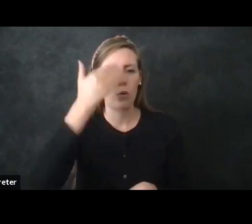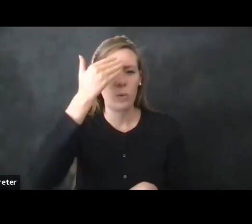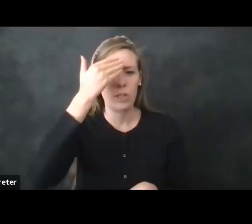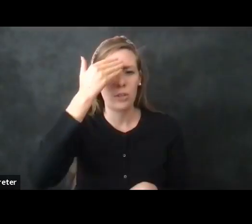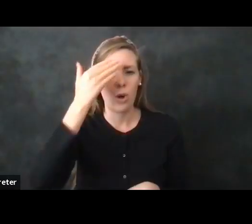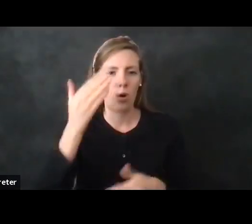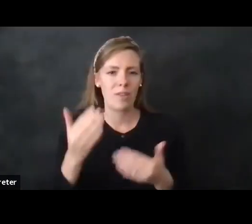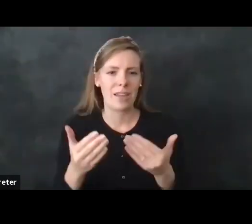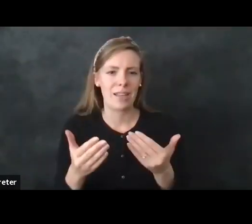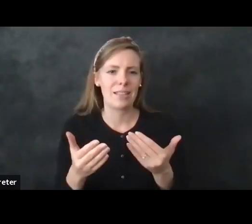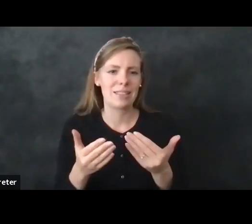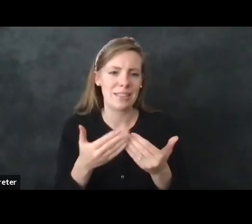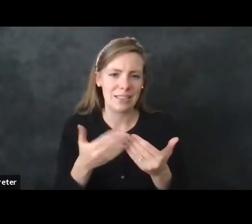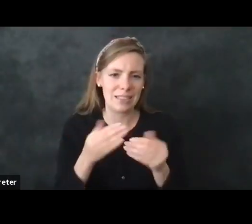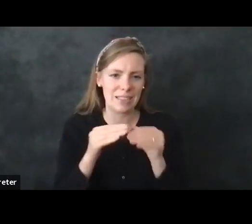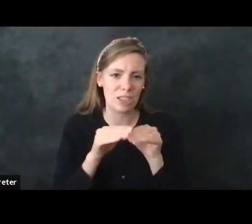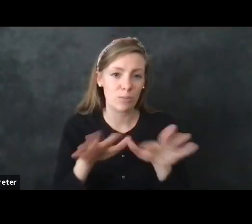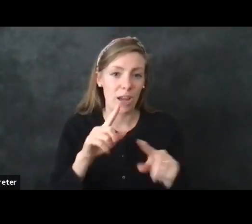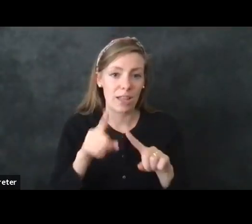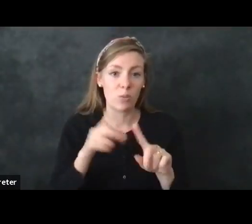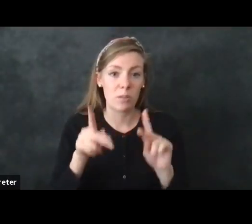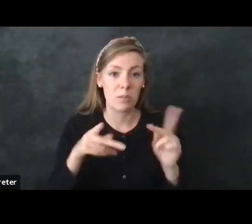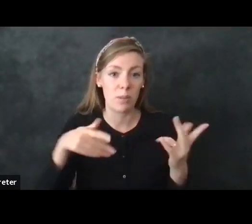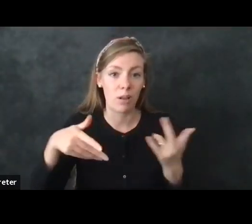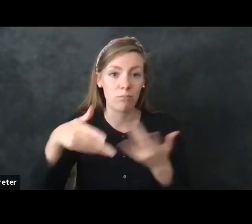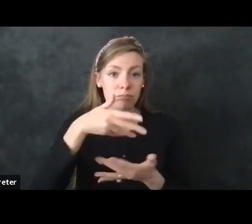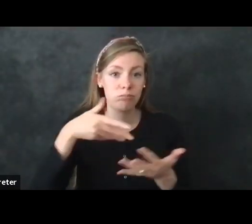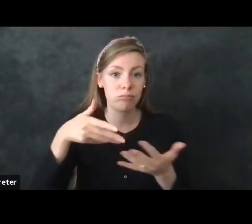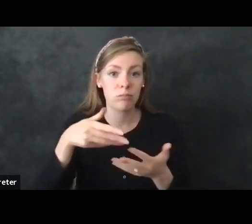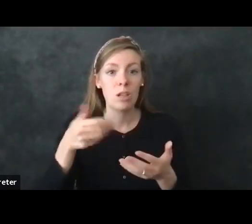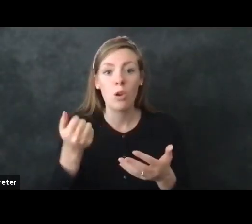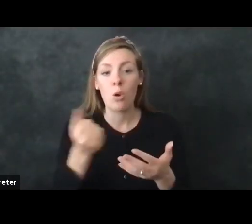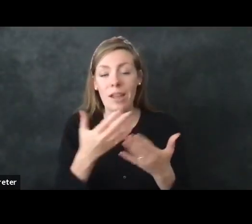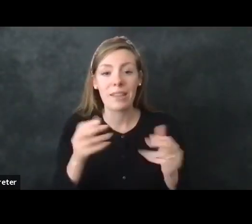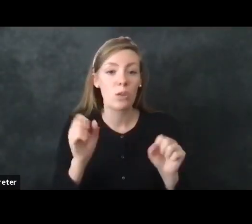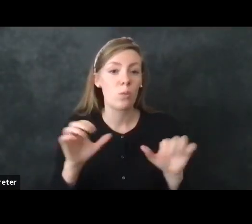and congregate settings so anything that we can do to make these settings safer for